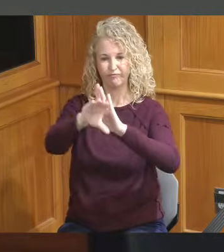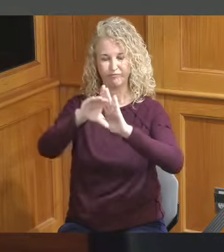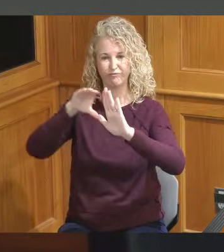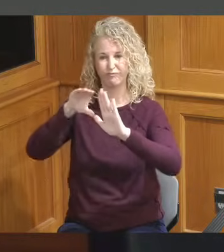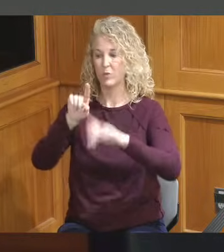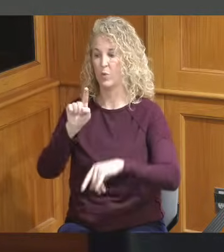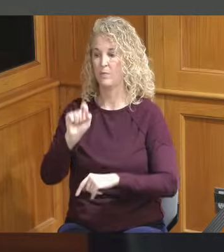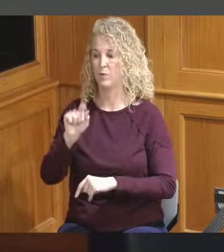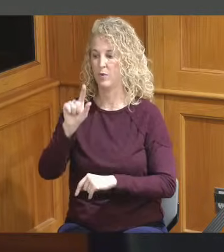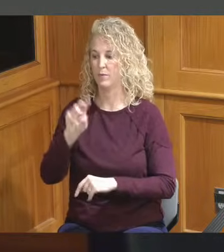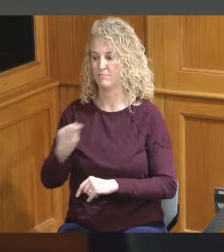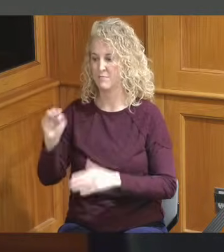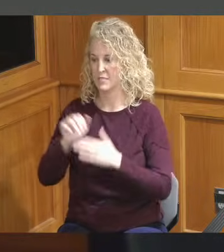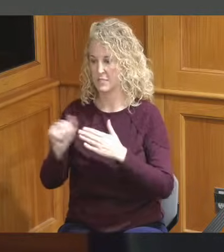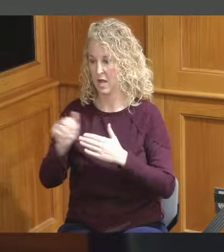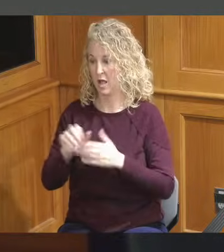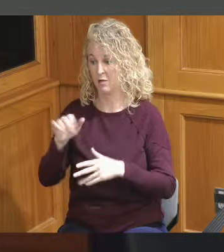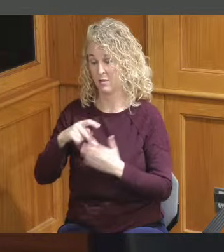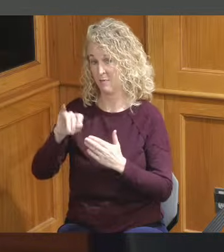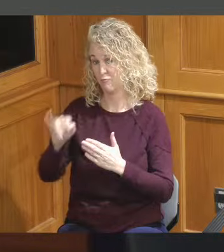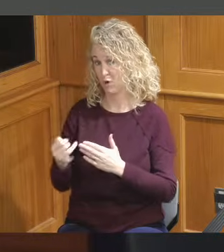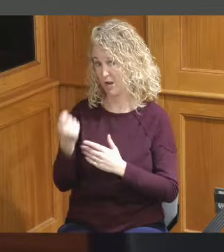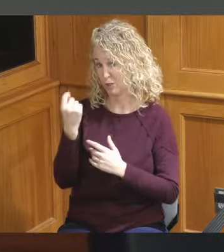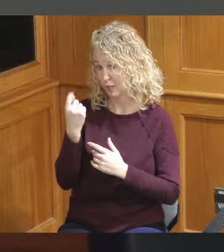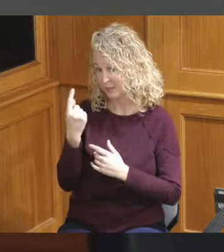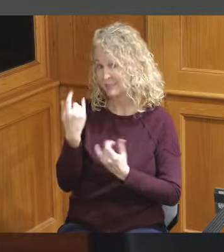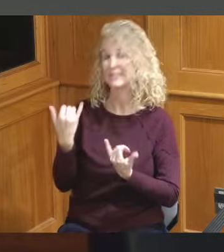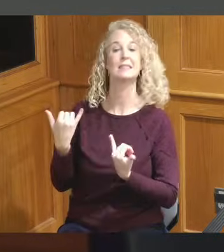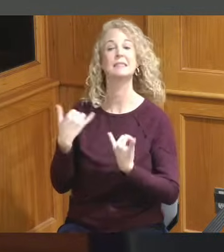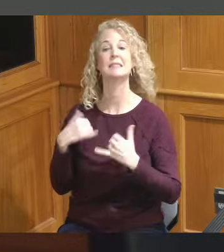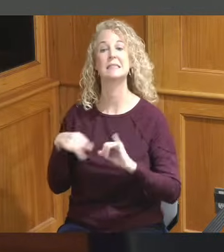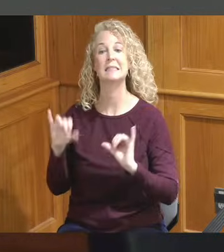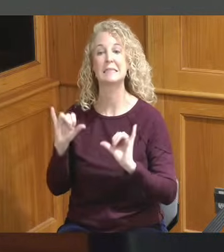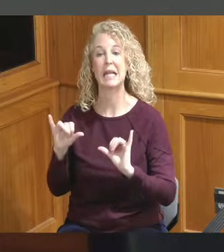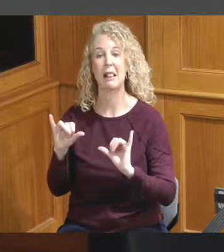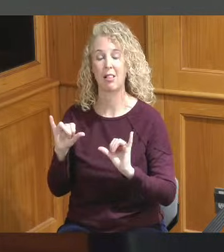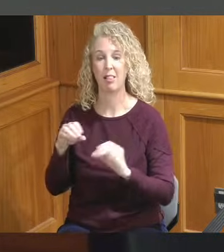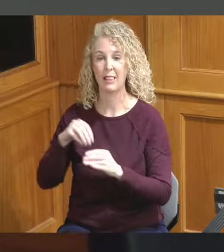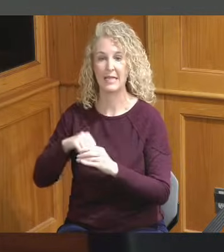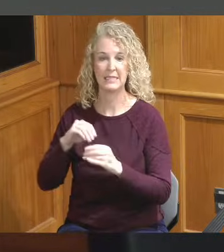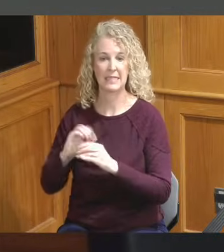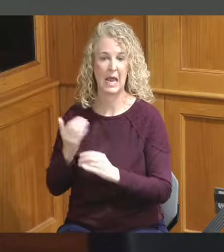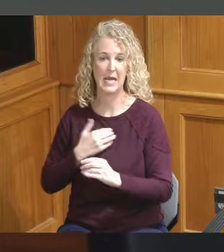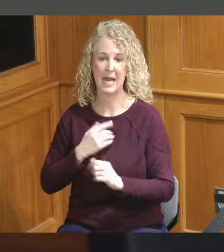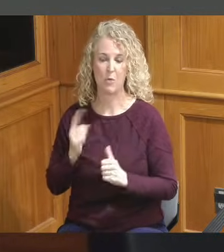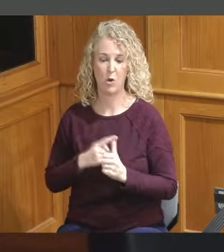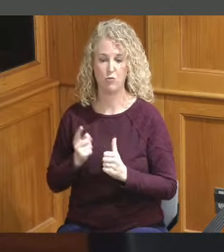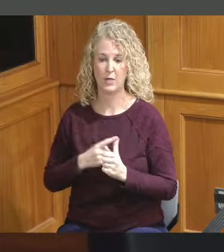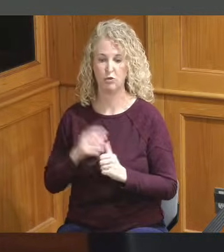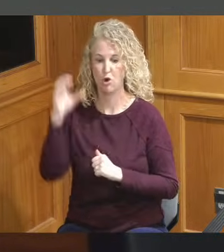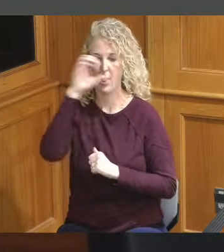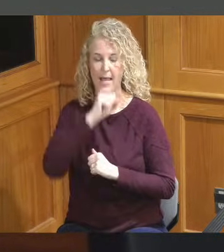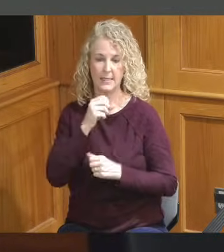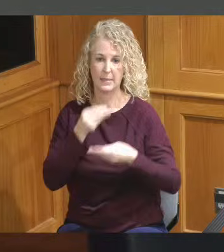million. that project however is still within the originally estimated budget overall for